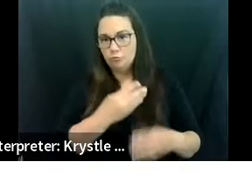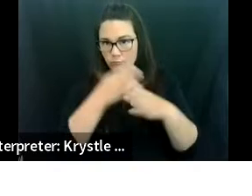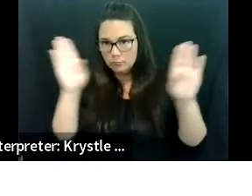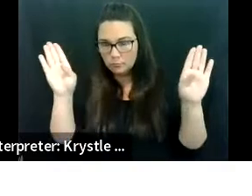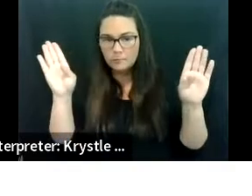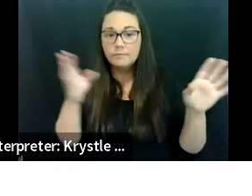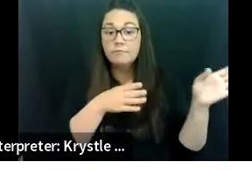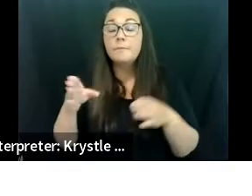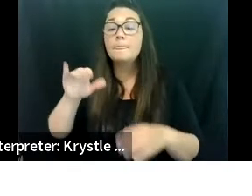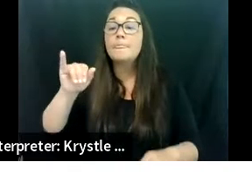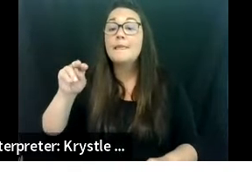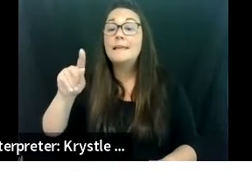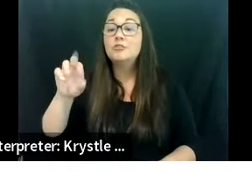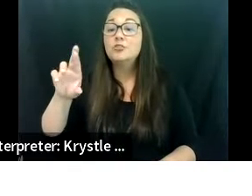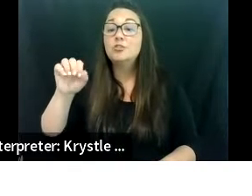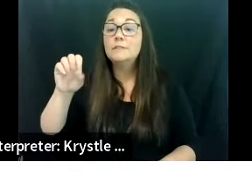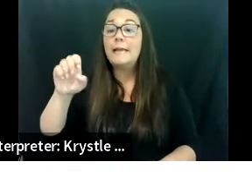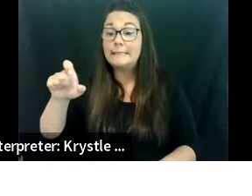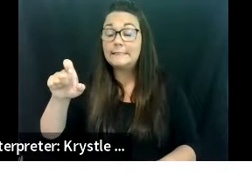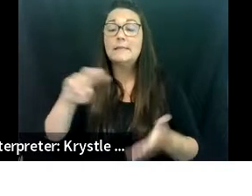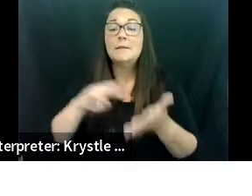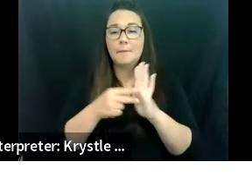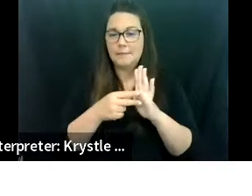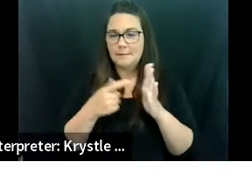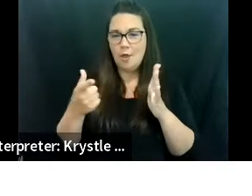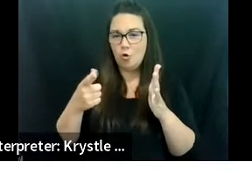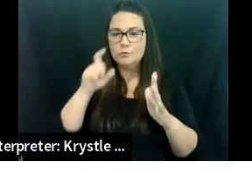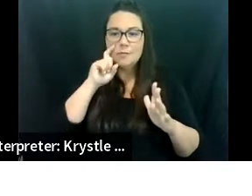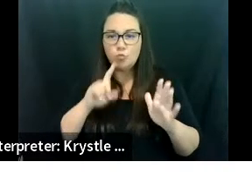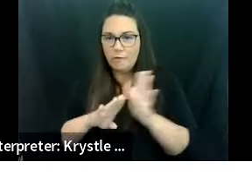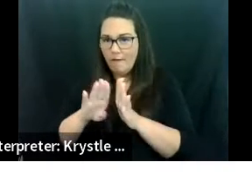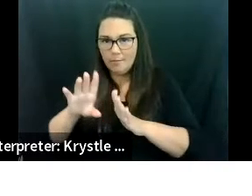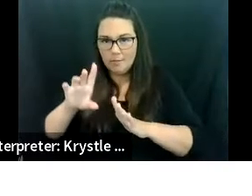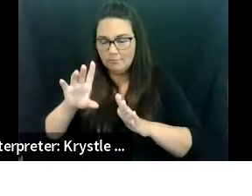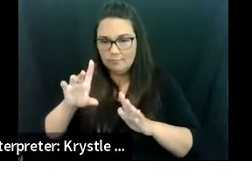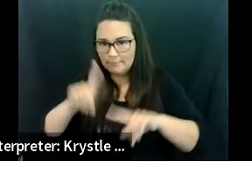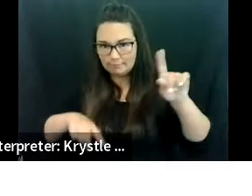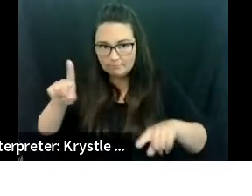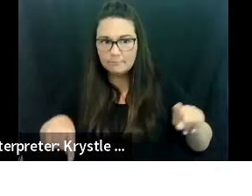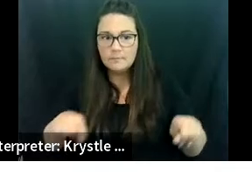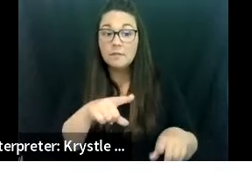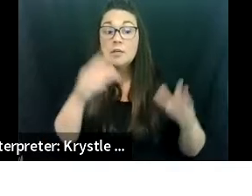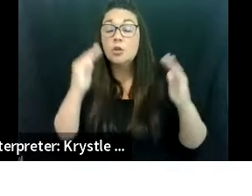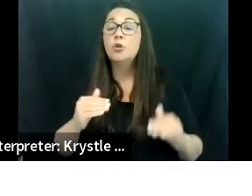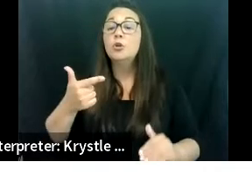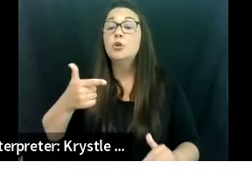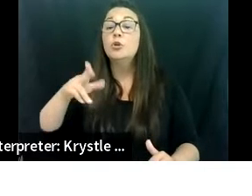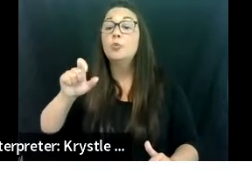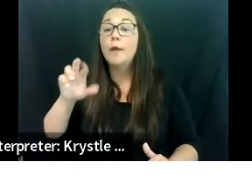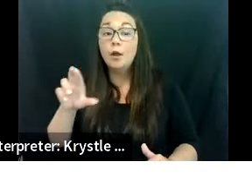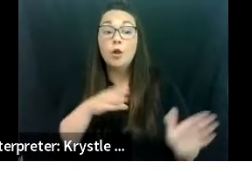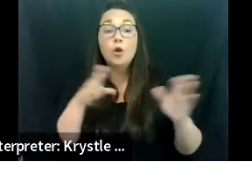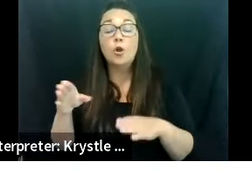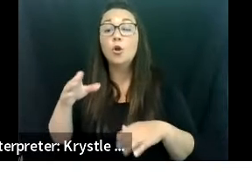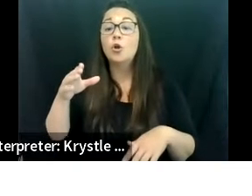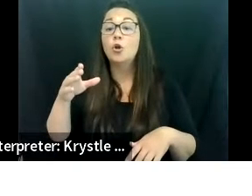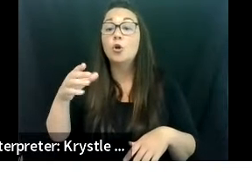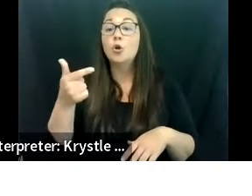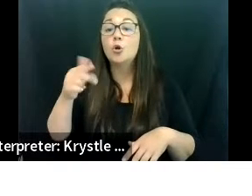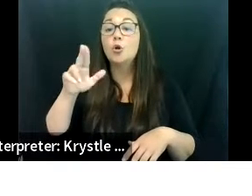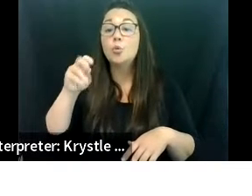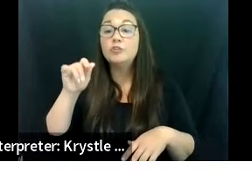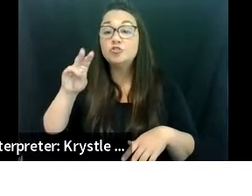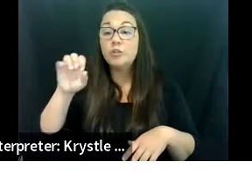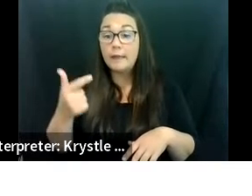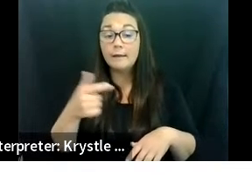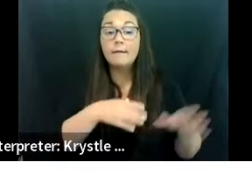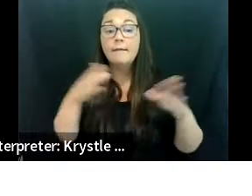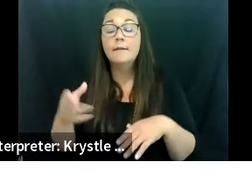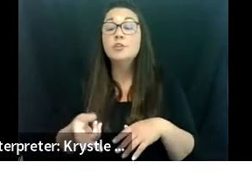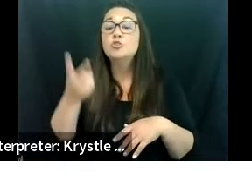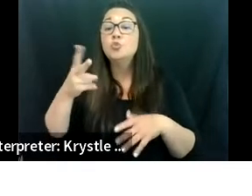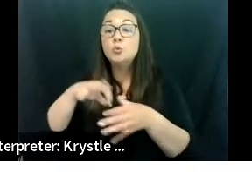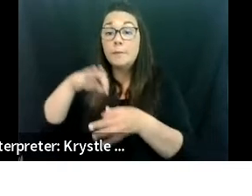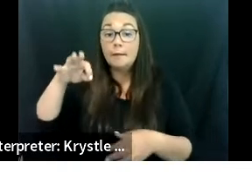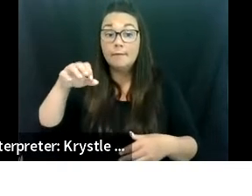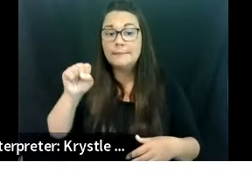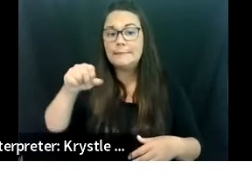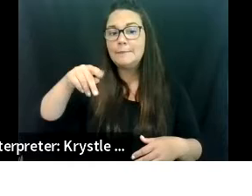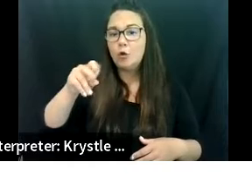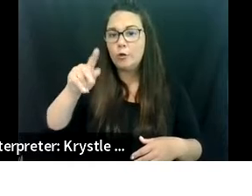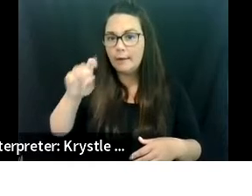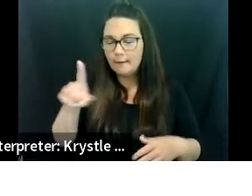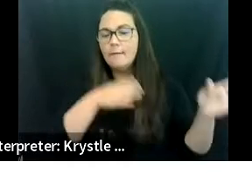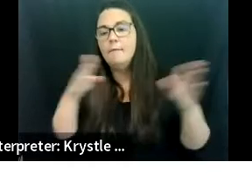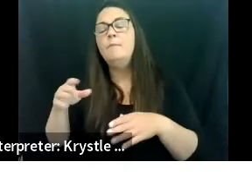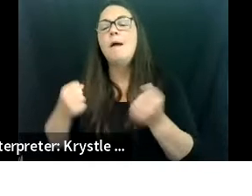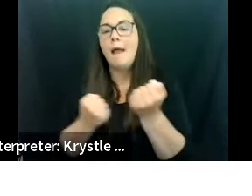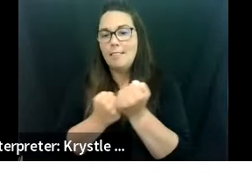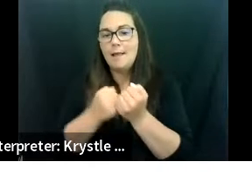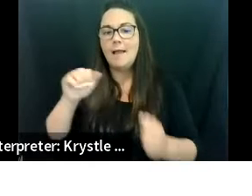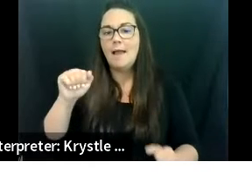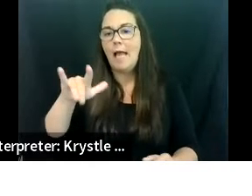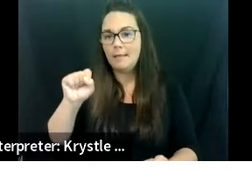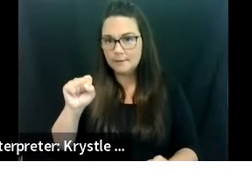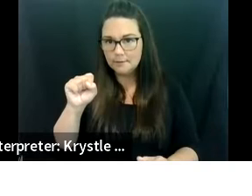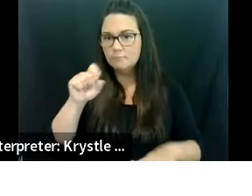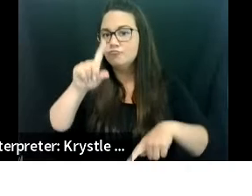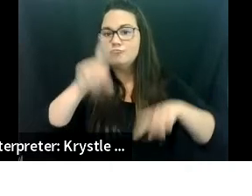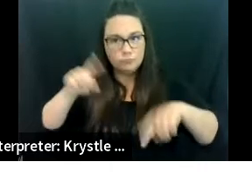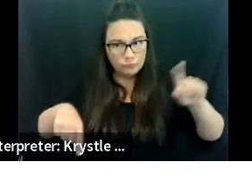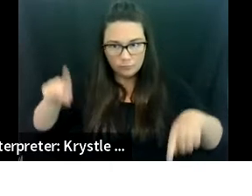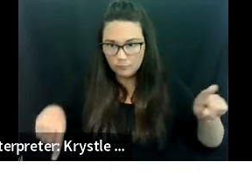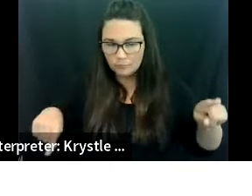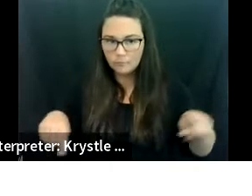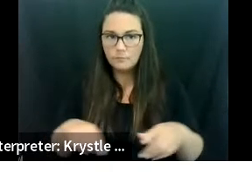AND OTHER TERMS THAT YOU WILL HEAR, THE ALPHABET SUPER LGBTTIQQ2A, THE A TYPICALLY REFERS TO ALLIES, CISGENDER PEOPLE AND STRAIGHT IDENTIFIED BUT WHO FIRM SEXUAL GENDER DIVERSITY. LGBT IS PROBABLY THE MOST LIMITED TERM THAT WE USE TO REFER TO SEXUAL AND GENDER DYE VERSUS COMMUNITIES BUT VARIOUS LETTERS SPELLED OUT, SO LGBTTIQQ2A, WHICH REFERS TO LESBIAN, GAY, BISEXUAL, TRANSSEXUAL, WHICH IS A TERM THAT WE DO NOT USE VERY MUCH ANYMORE, TRANSGENDER IS A BROADER TERM THAT WE USE